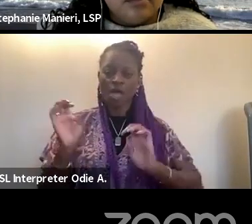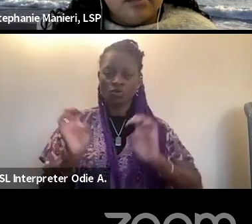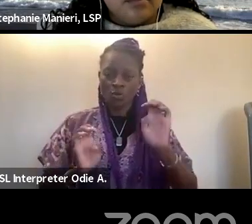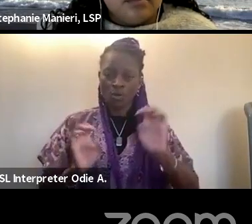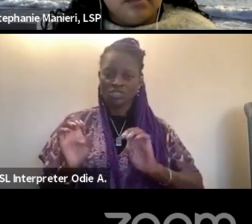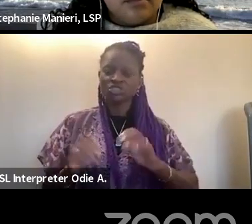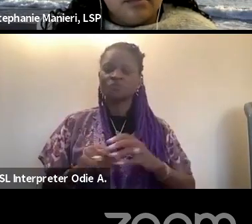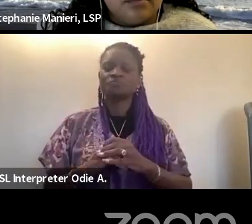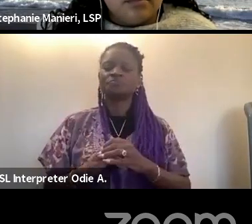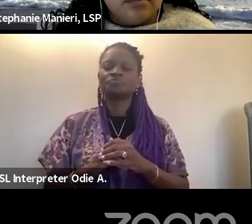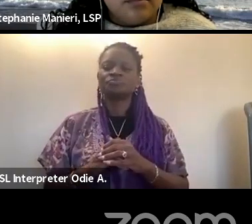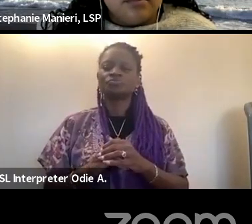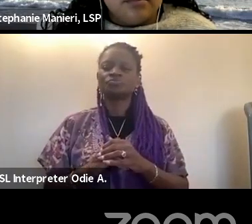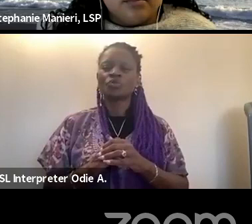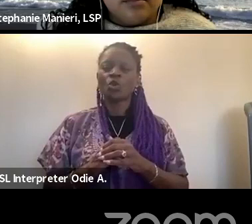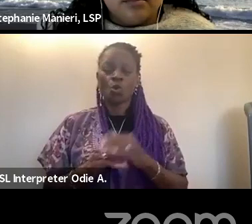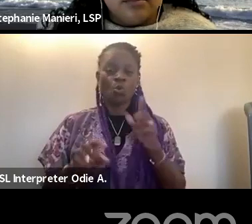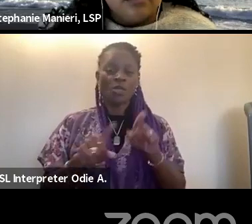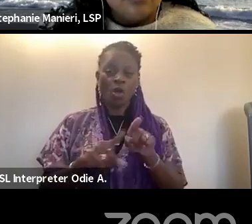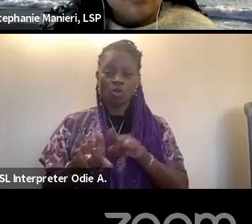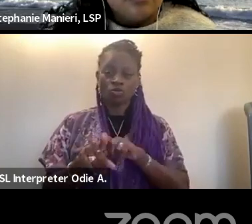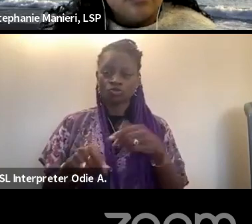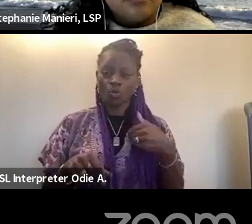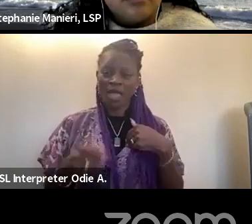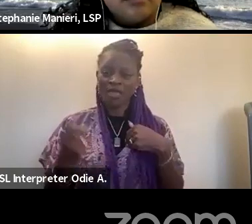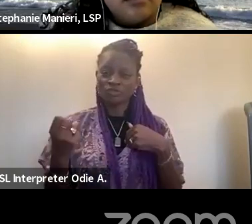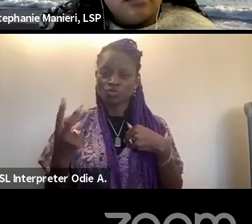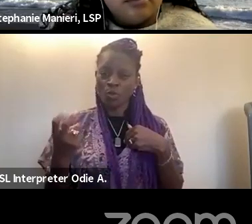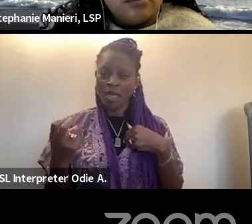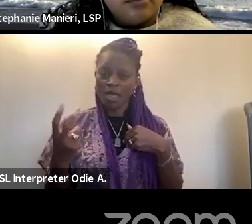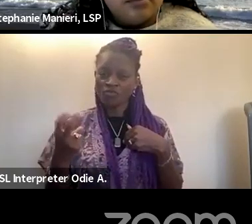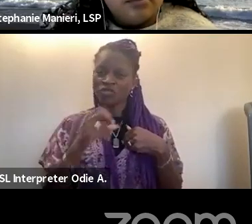twelve to 17 year olds, we are working closely with the Snowman County Office of